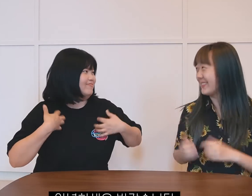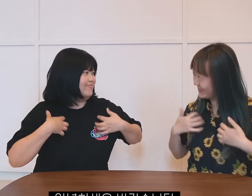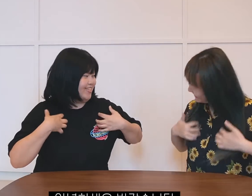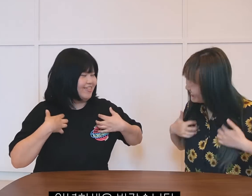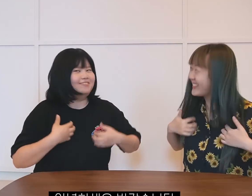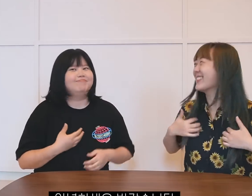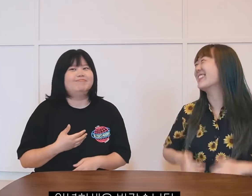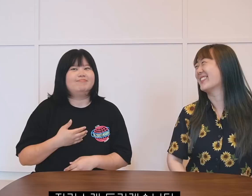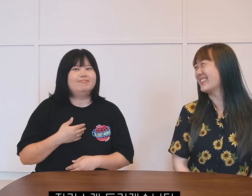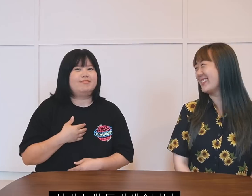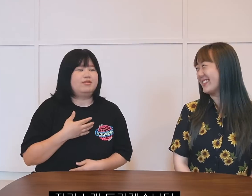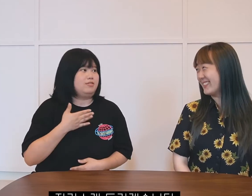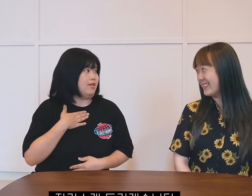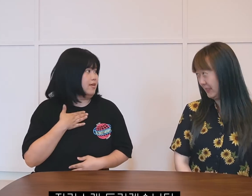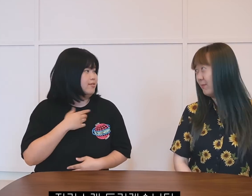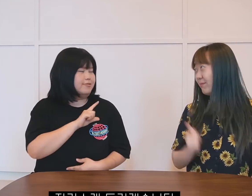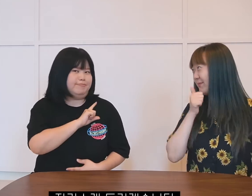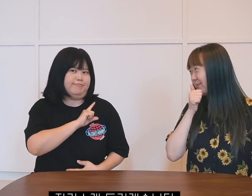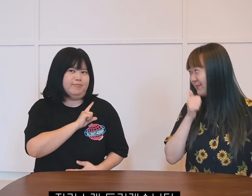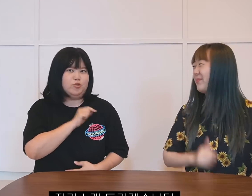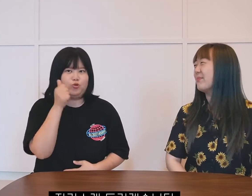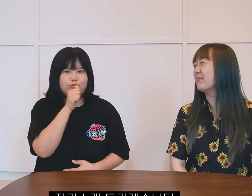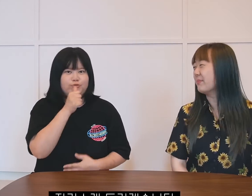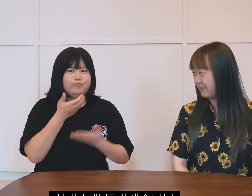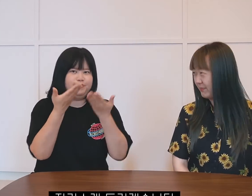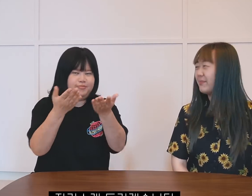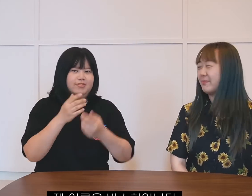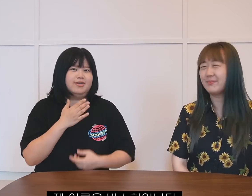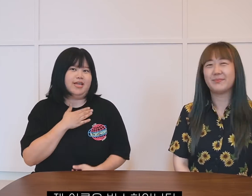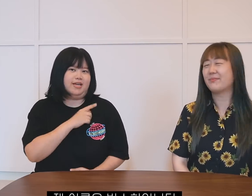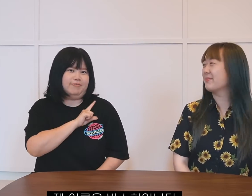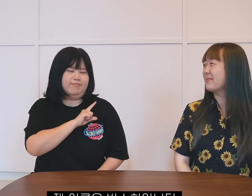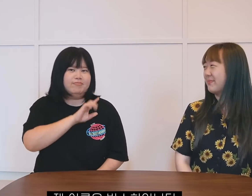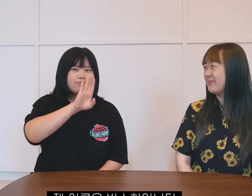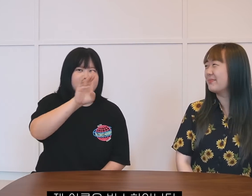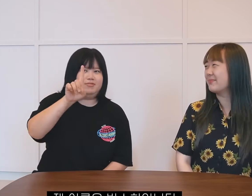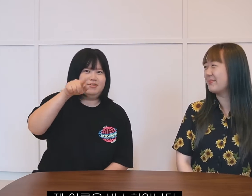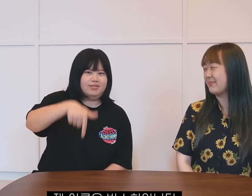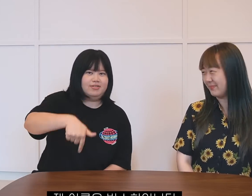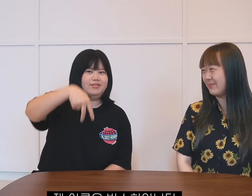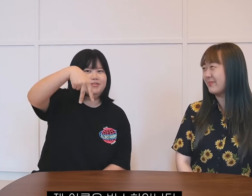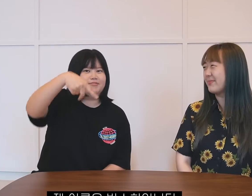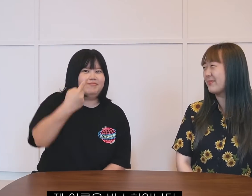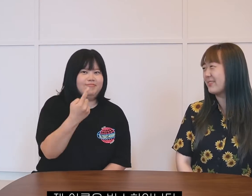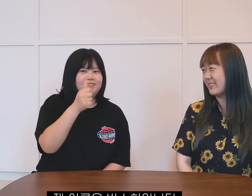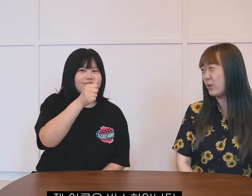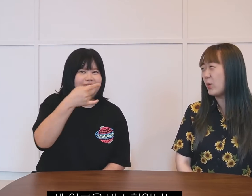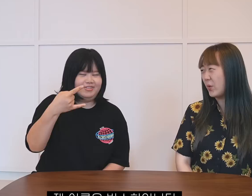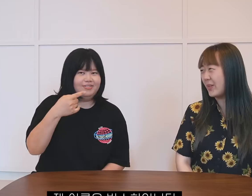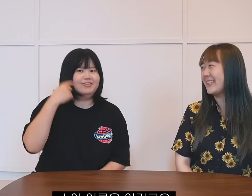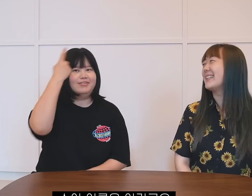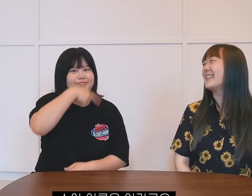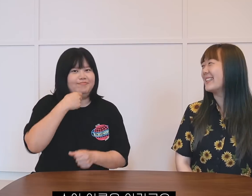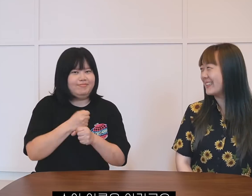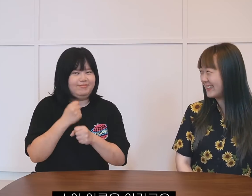Hello. nice to meet you. Let me introduce myself. My name is Sohee Park.